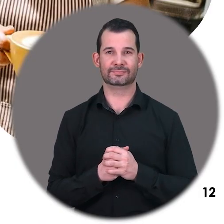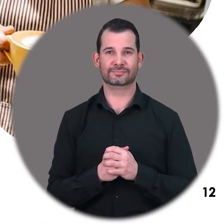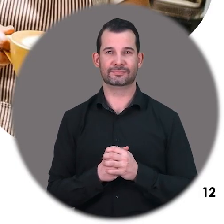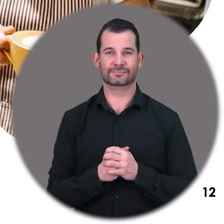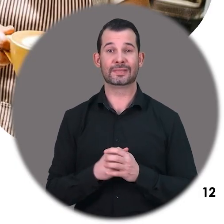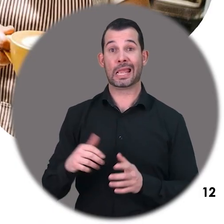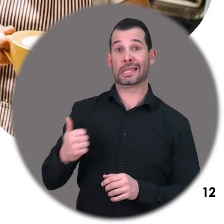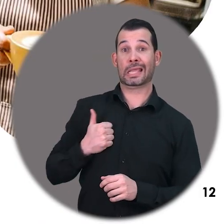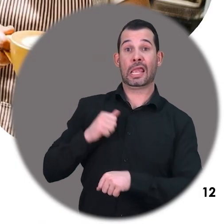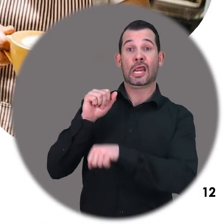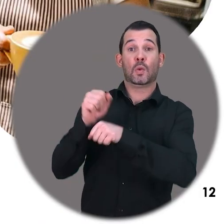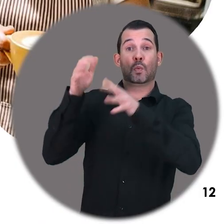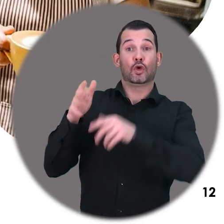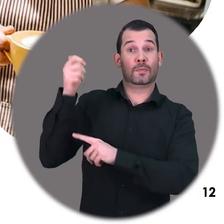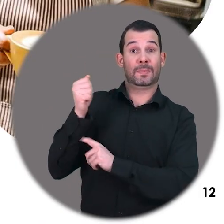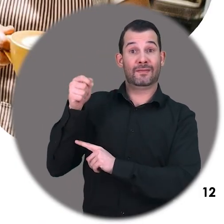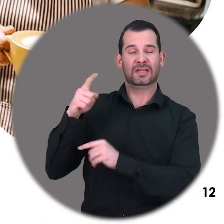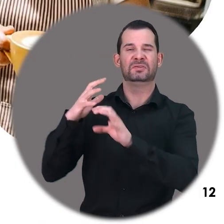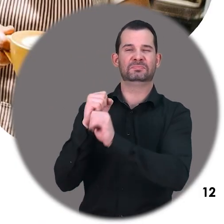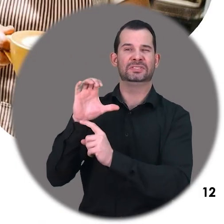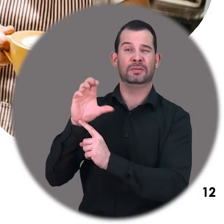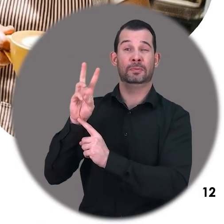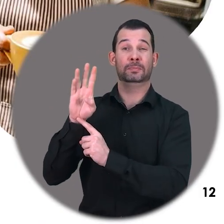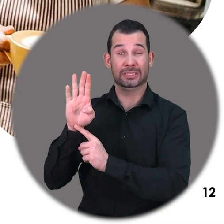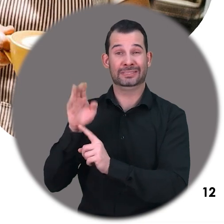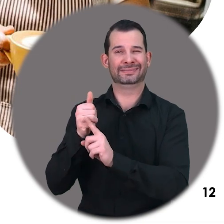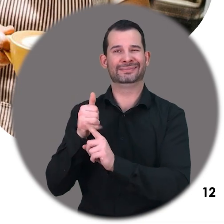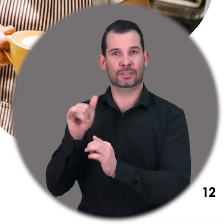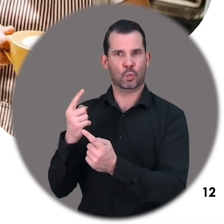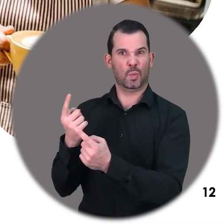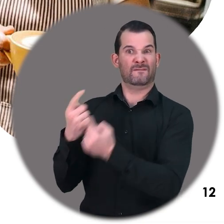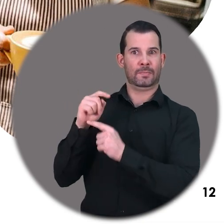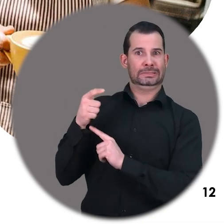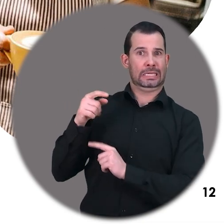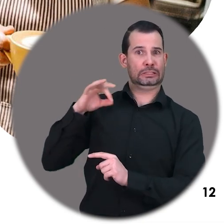The Canada workers benefit, or CWB, is a refundable